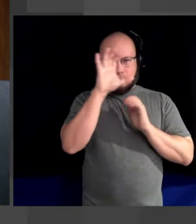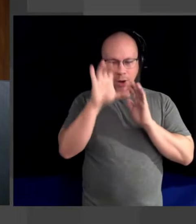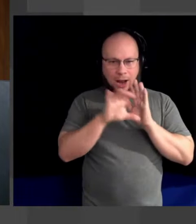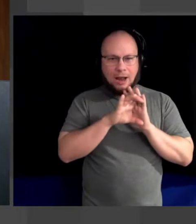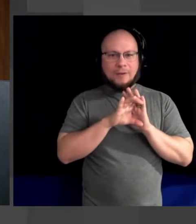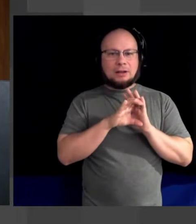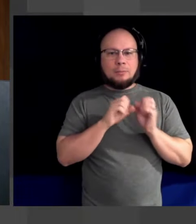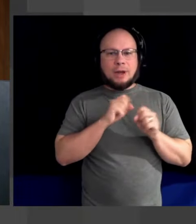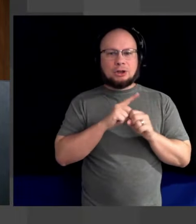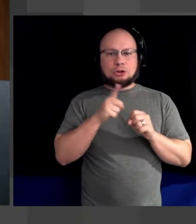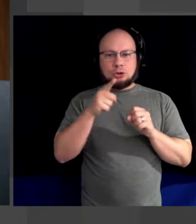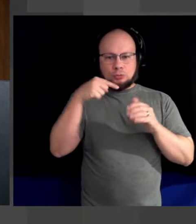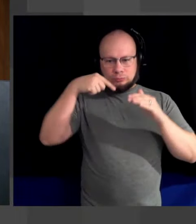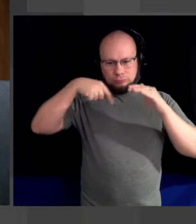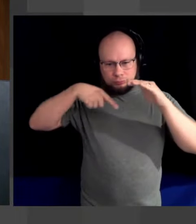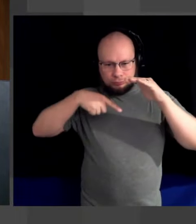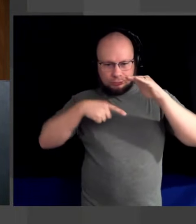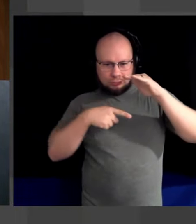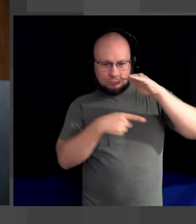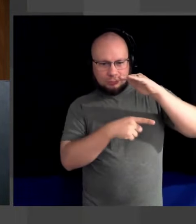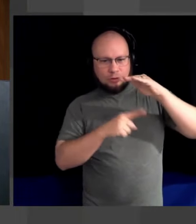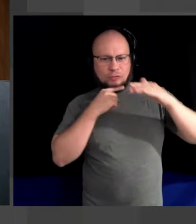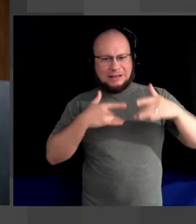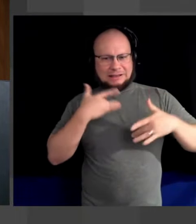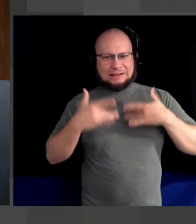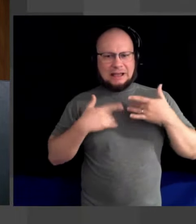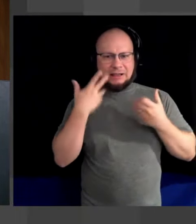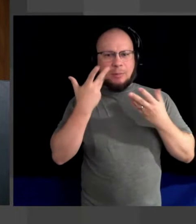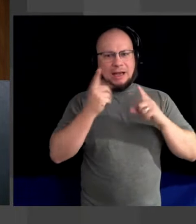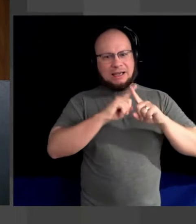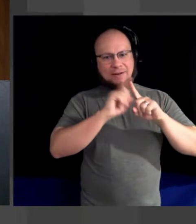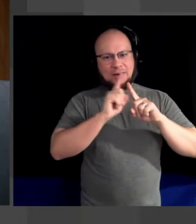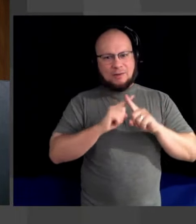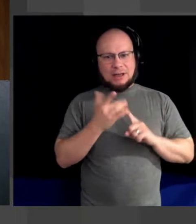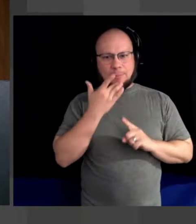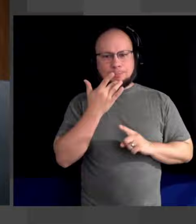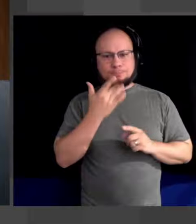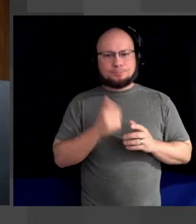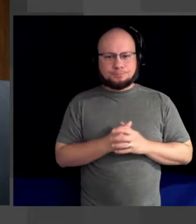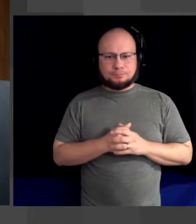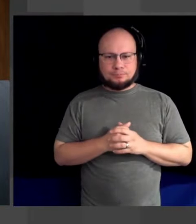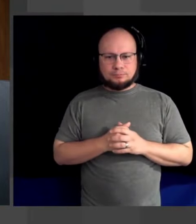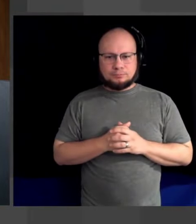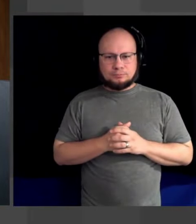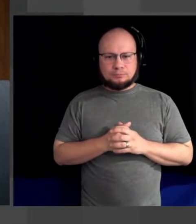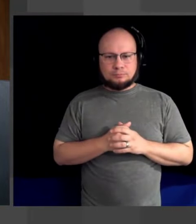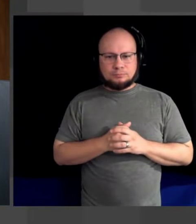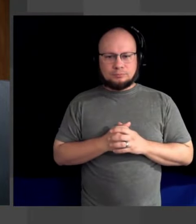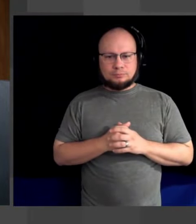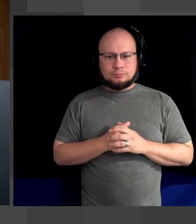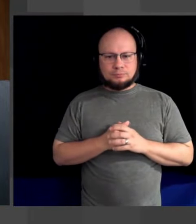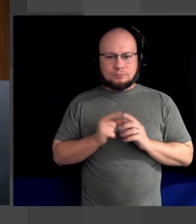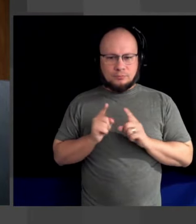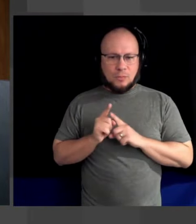CONTRAST AND INSPIRE PLAYERS TO CRAFT THEIR OWN UNDER GROUND